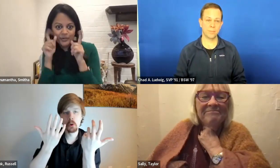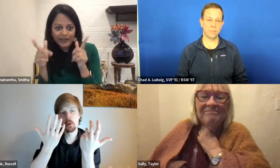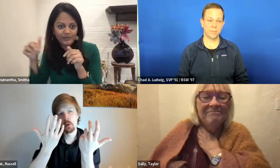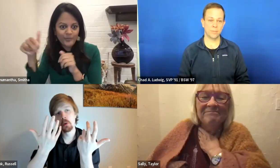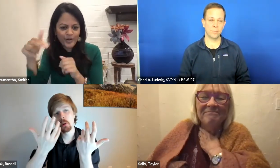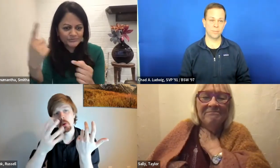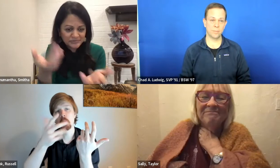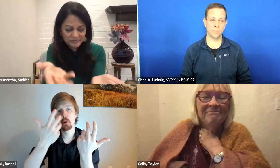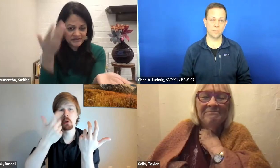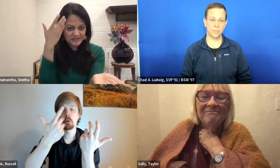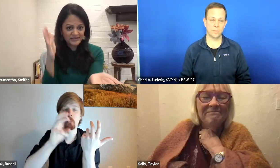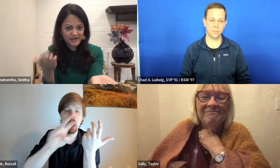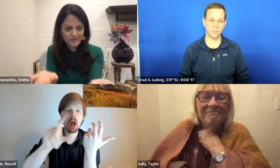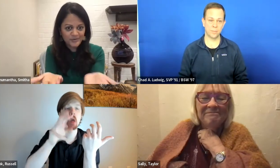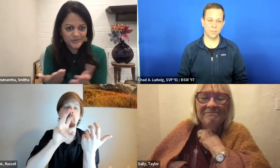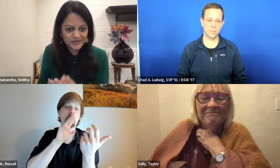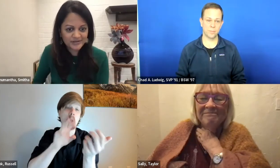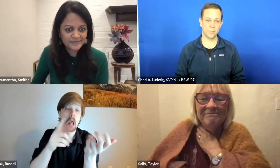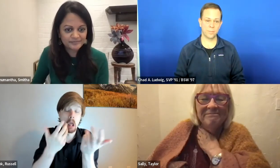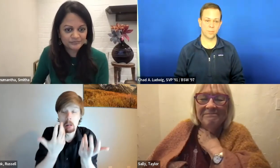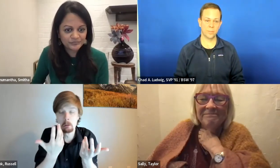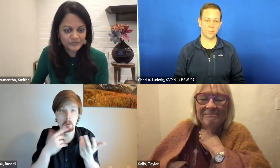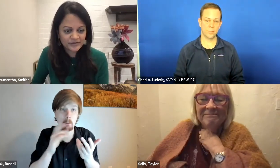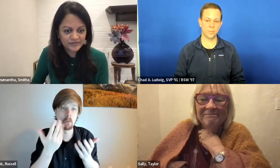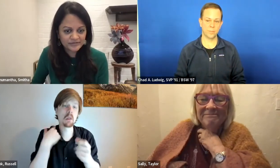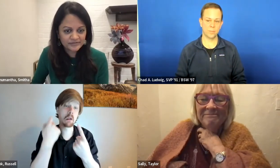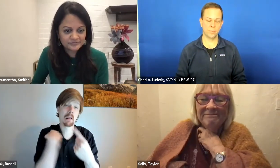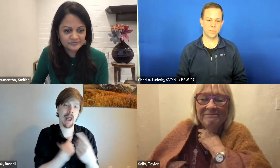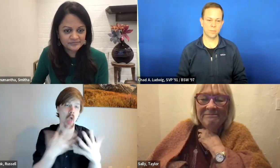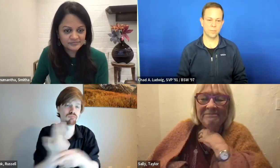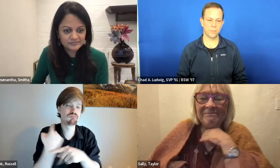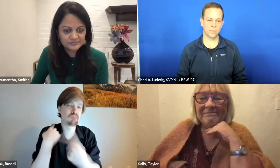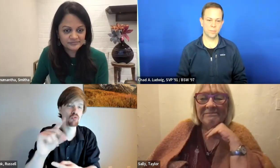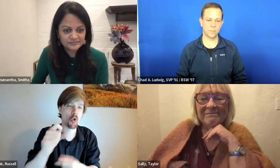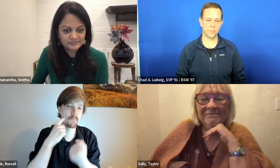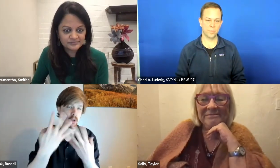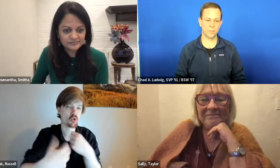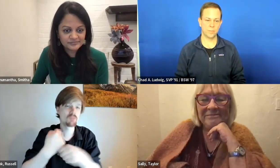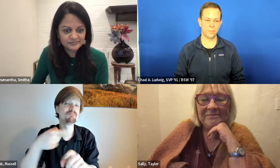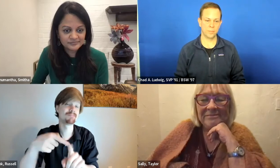if an emergency were to happen? What do you think about that? Well, I mean, I would say that